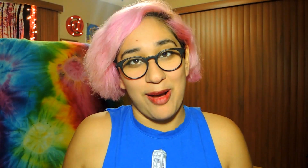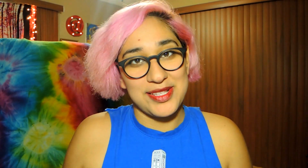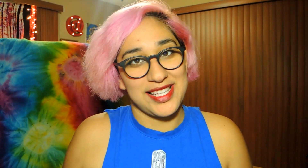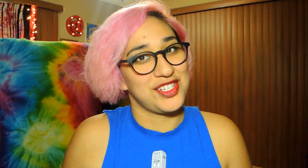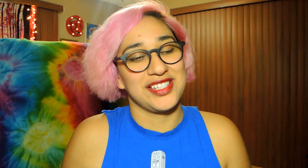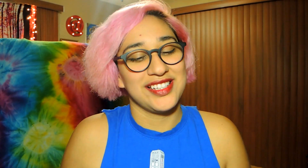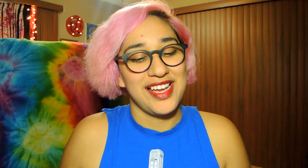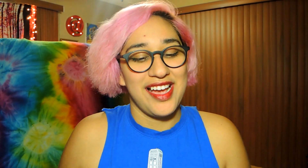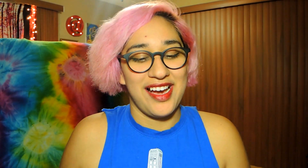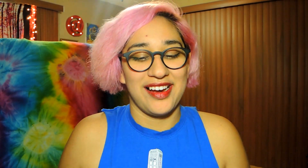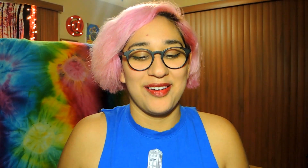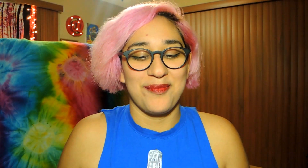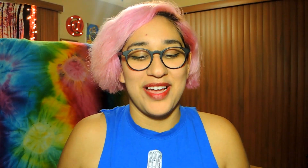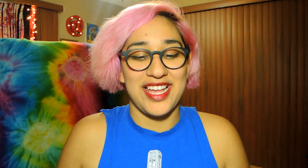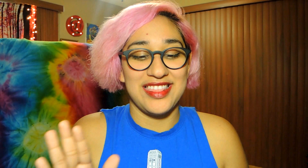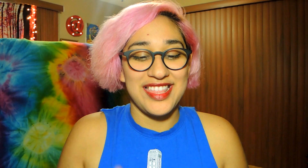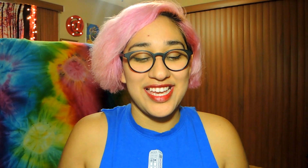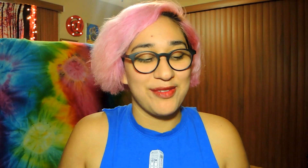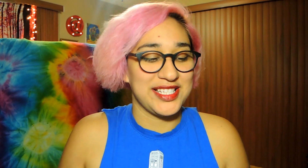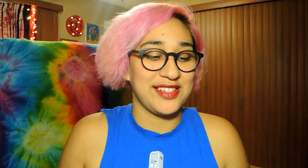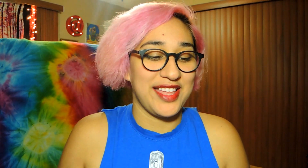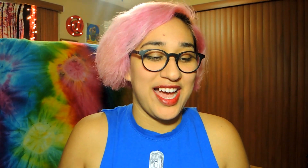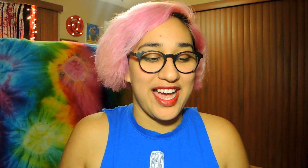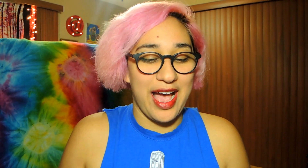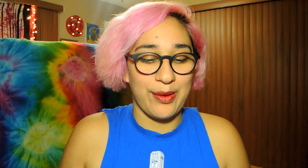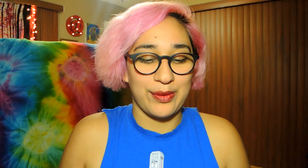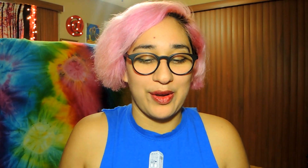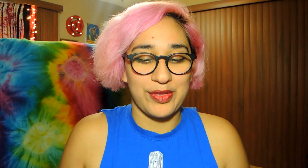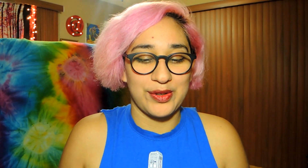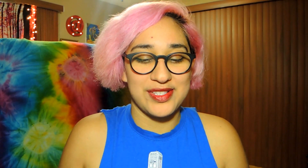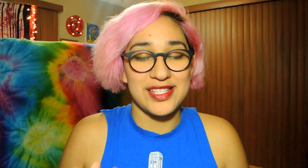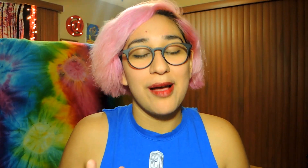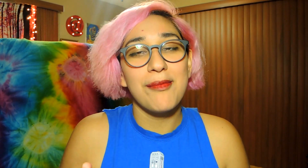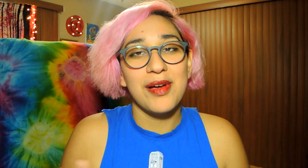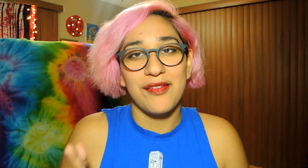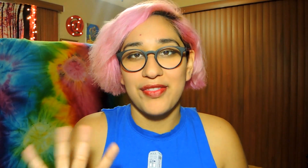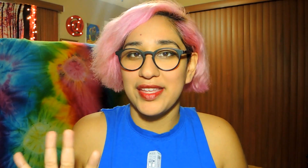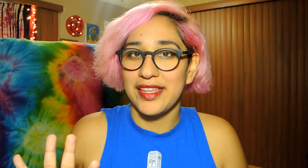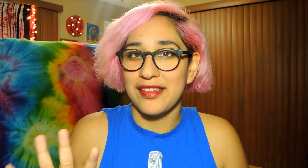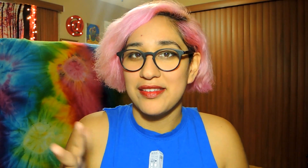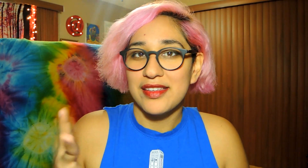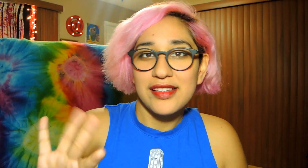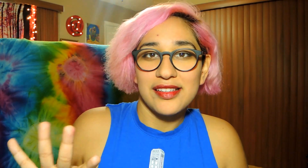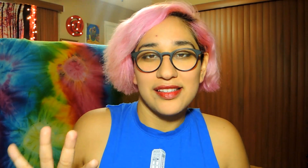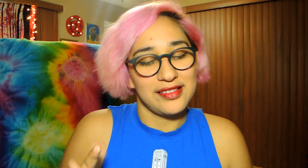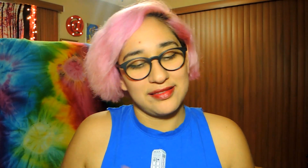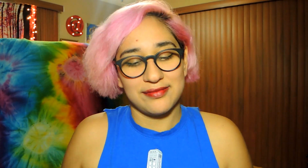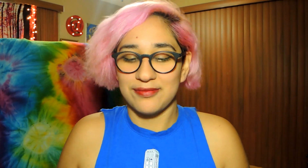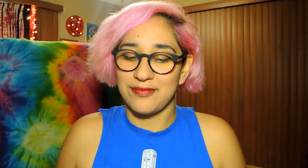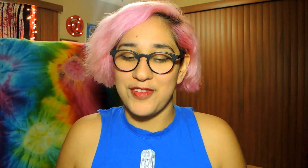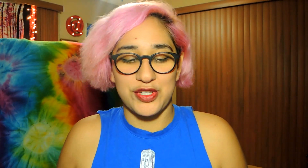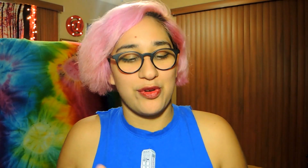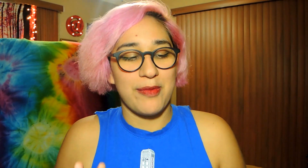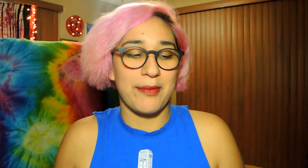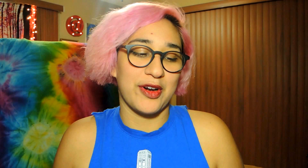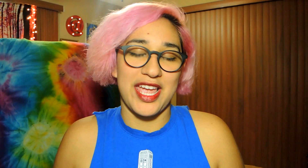comment section and then once I do that I will go through some of the visual memory